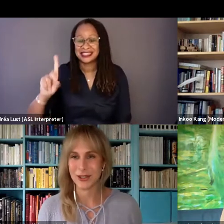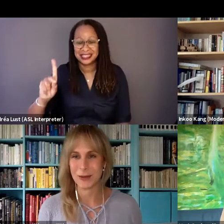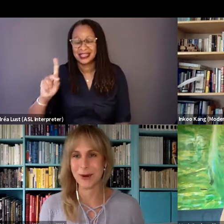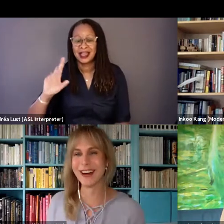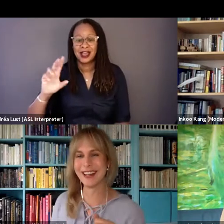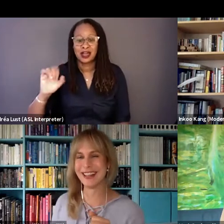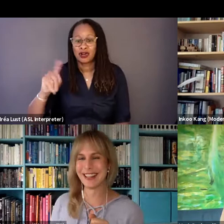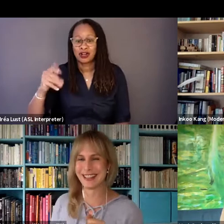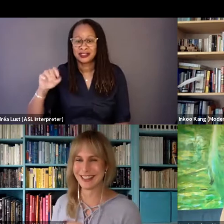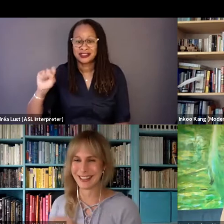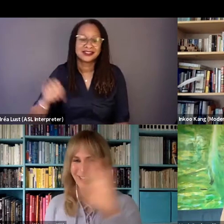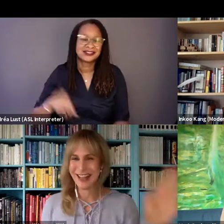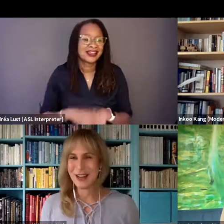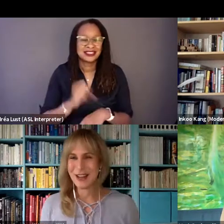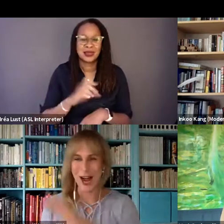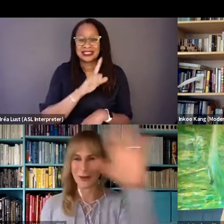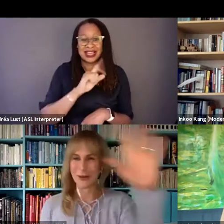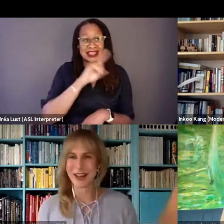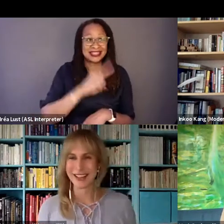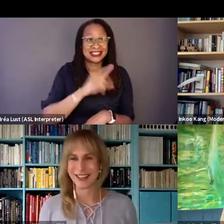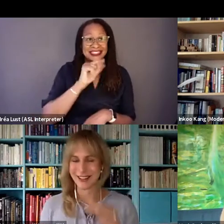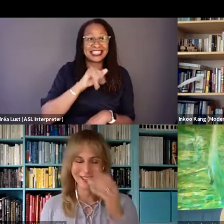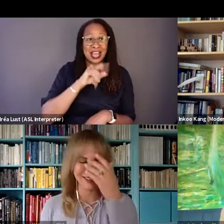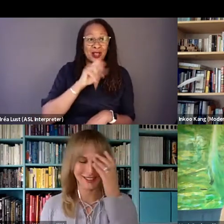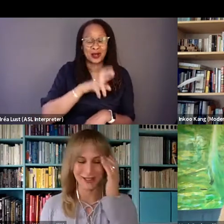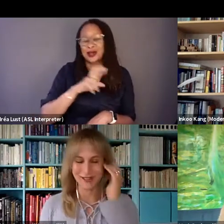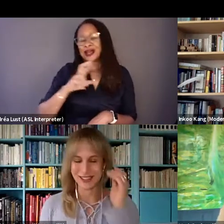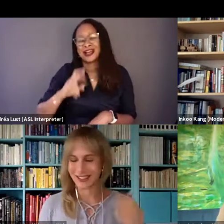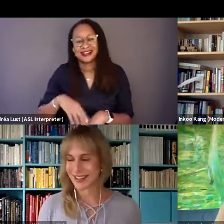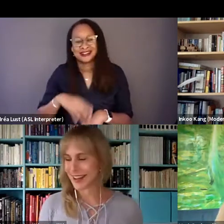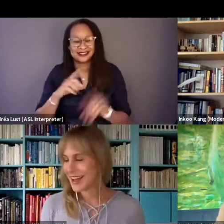Richard Burton tabloid headline, the story of Liz and Dick,